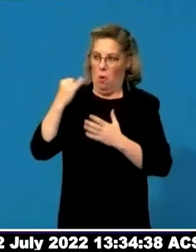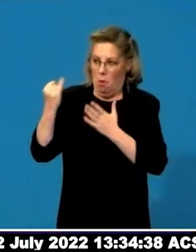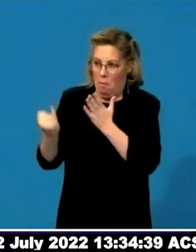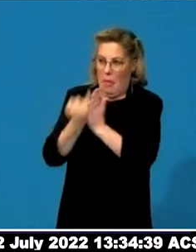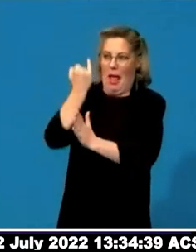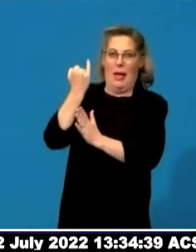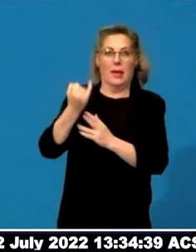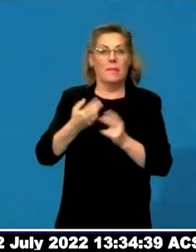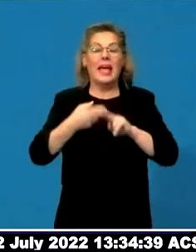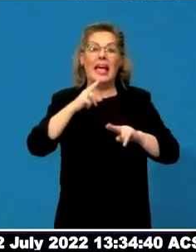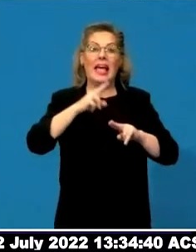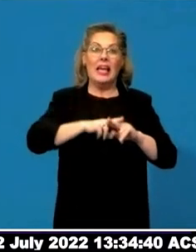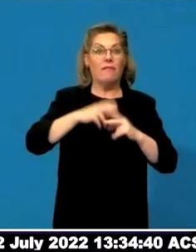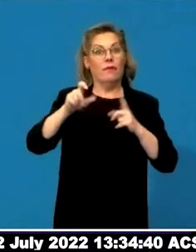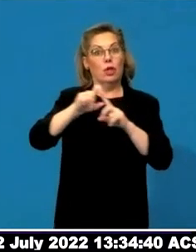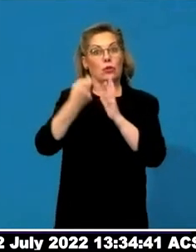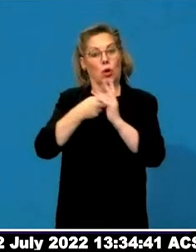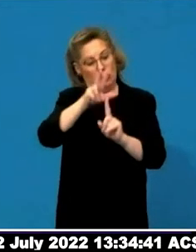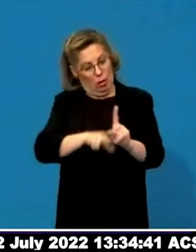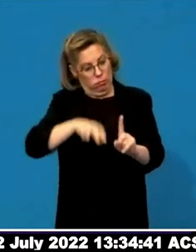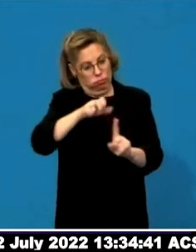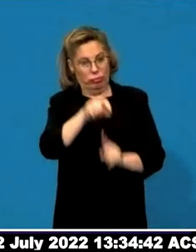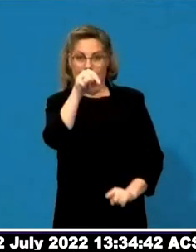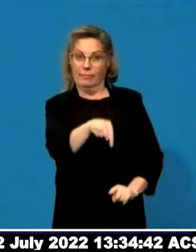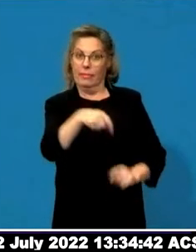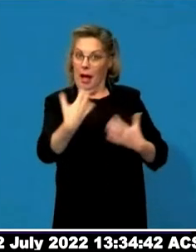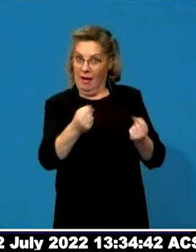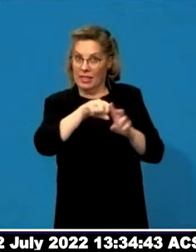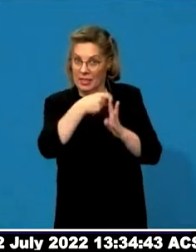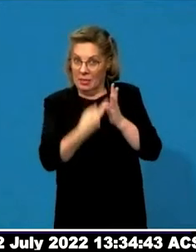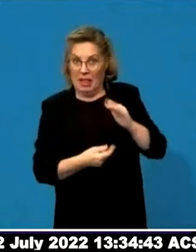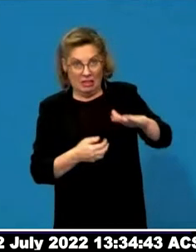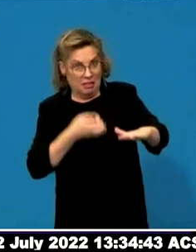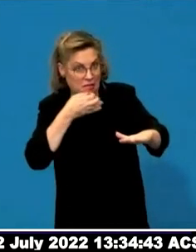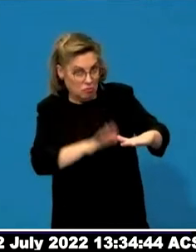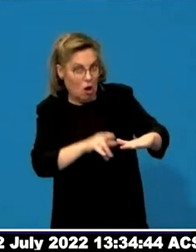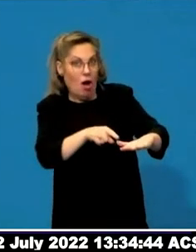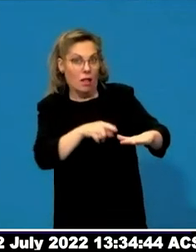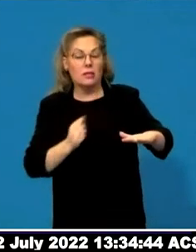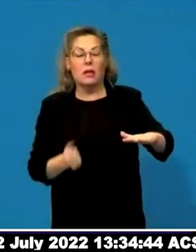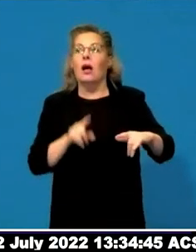or think they did something wrong and that's why that child has that - that issue or disability.